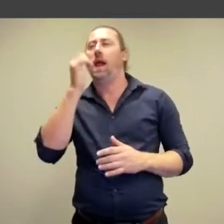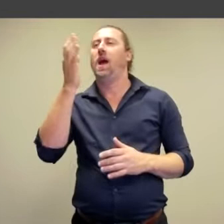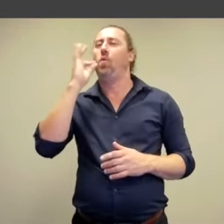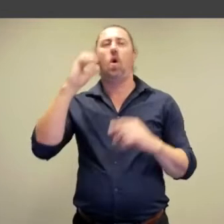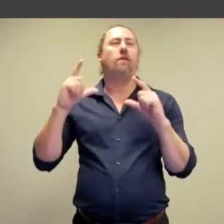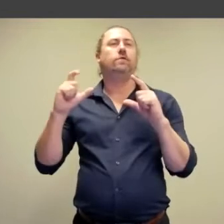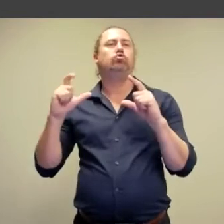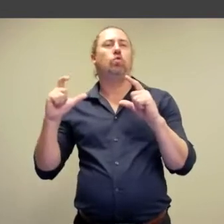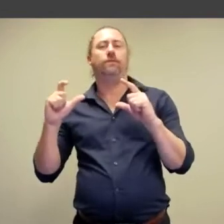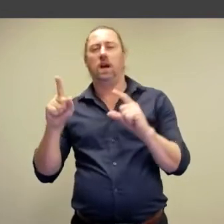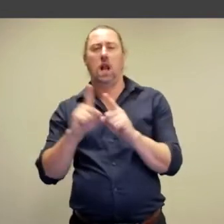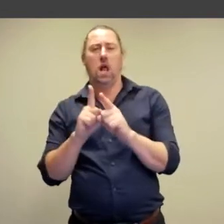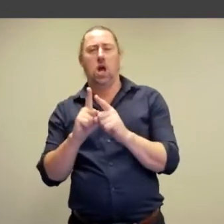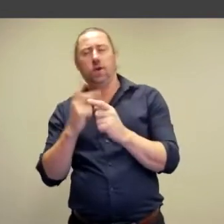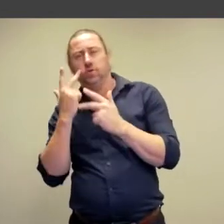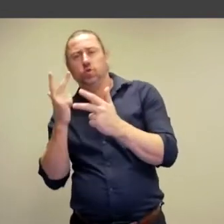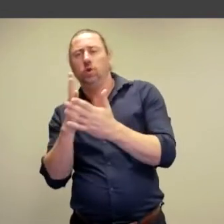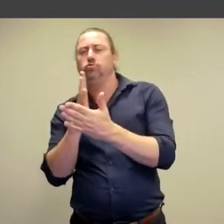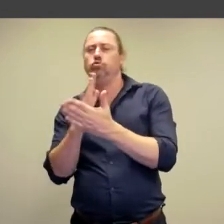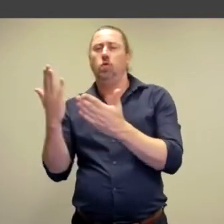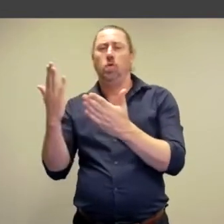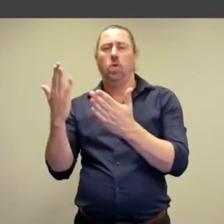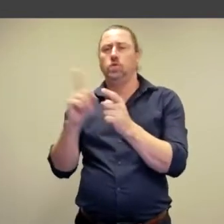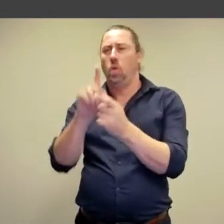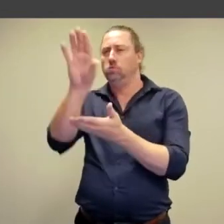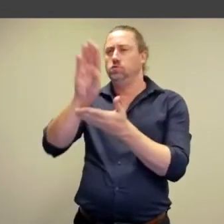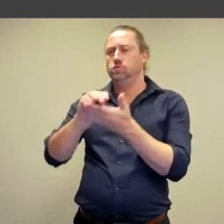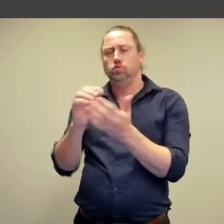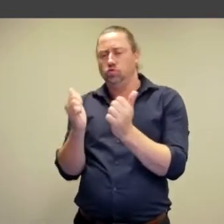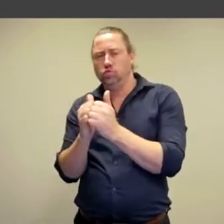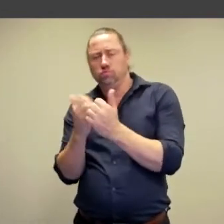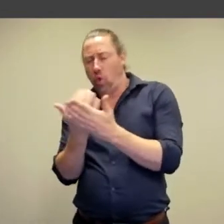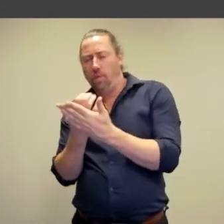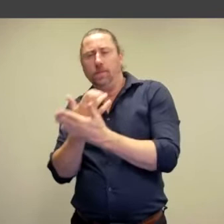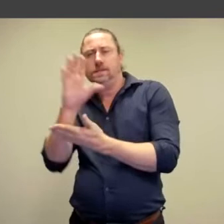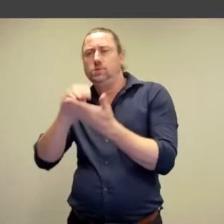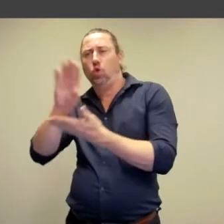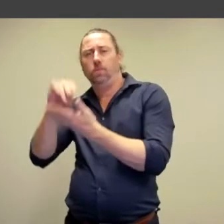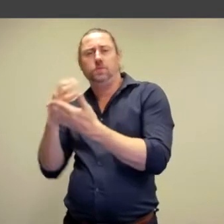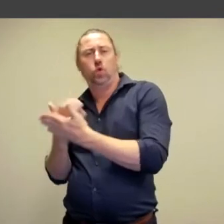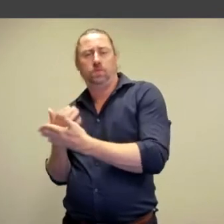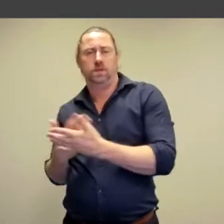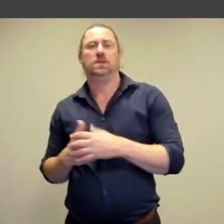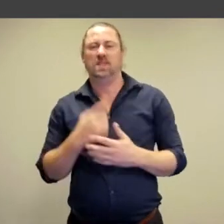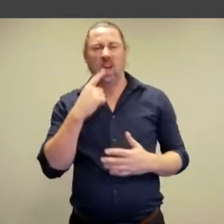as a kind of truthful form of documentation.